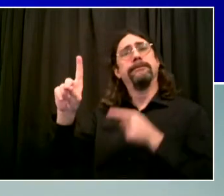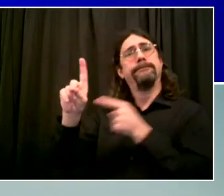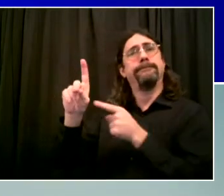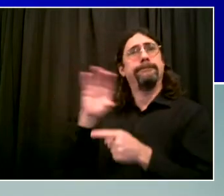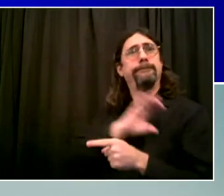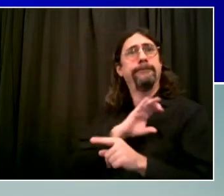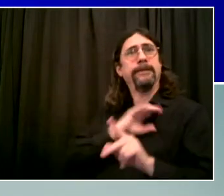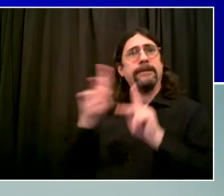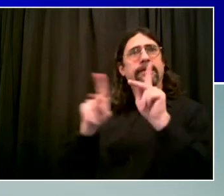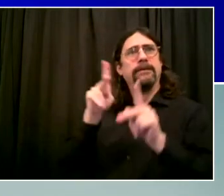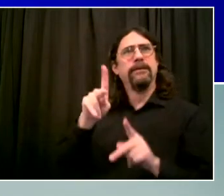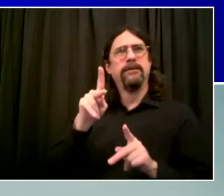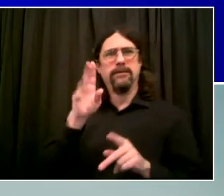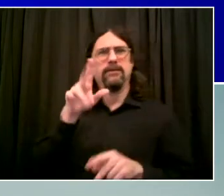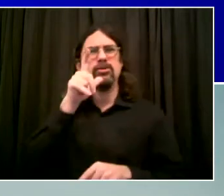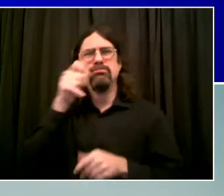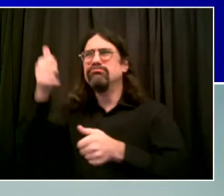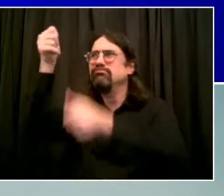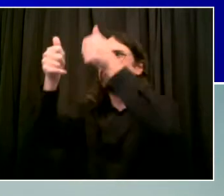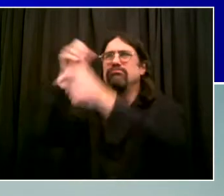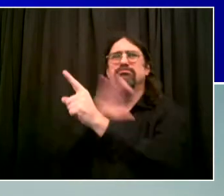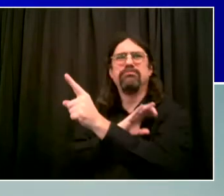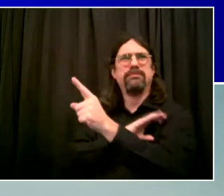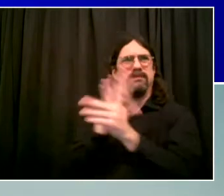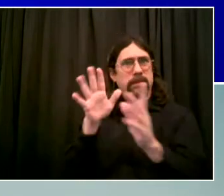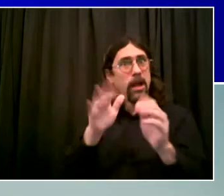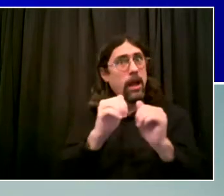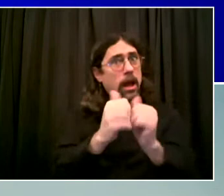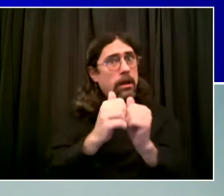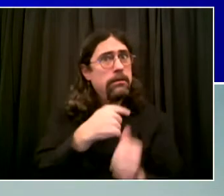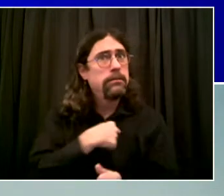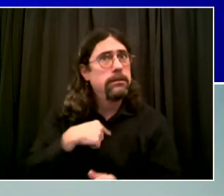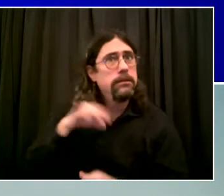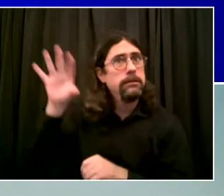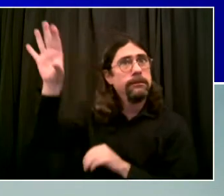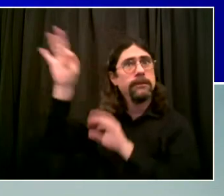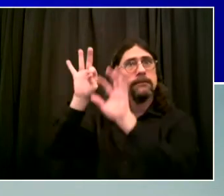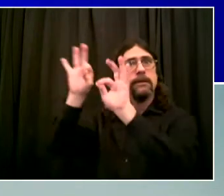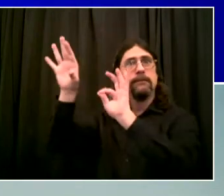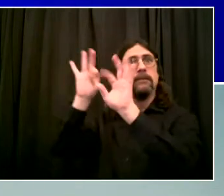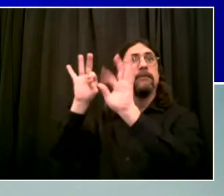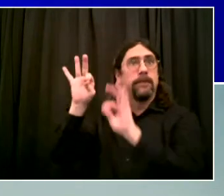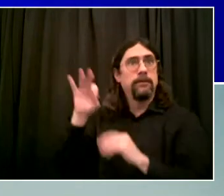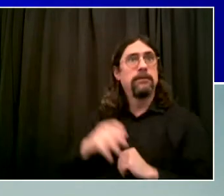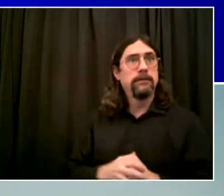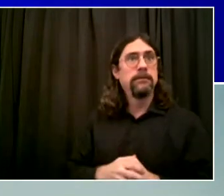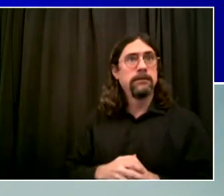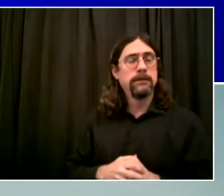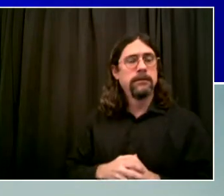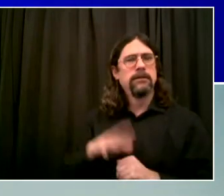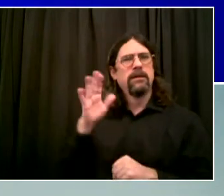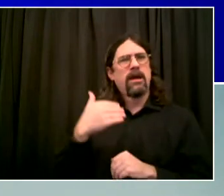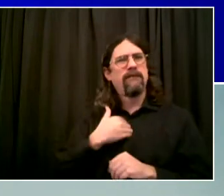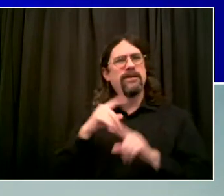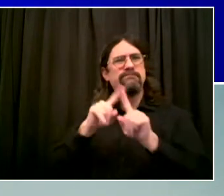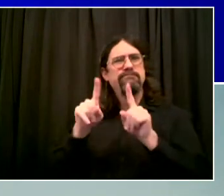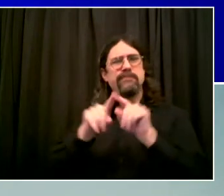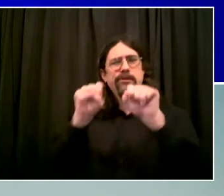LINE LEADERS OF THE NYPD. WHEN YOU THINK ABOUT LIFE IN OUR NENEGIHBORHOODS, THE LOCAL